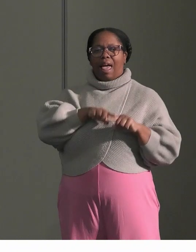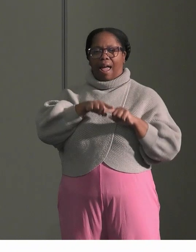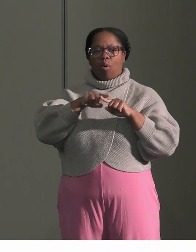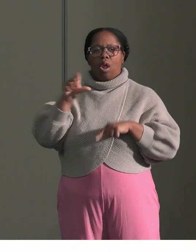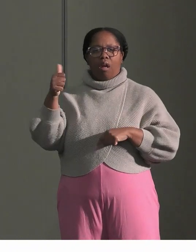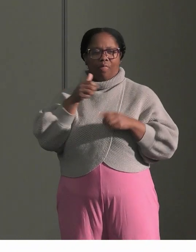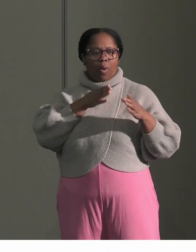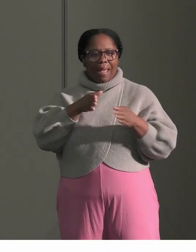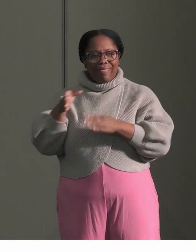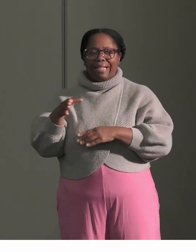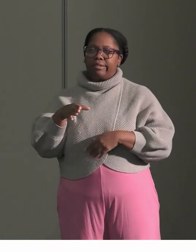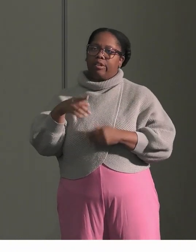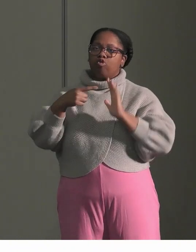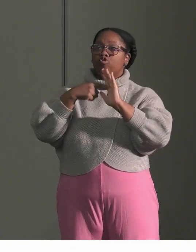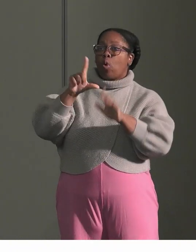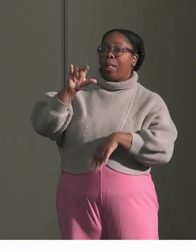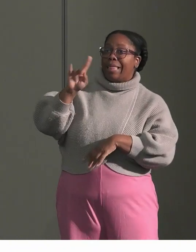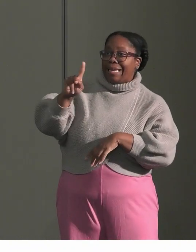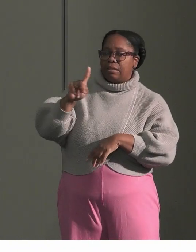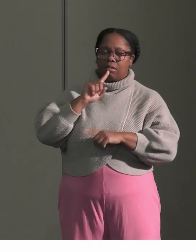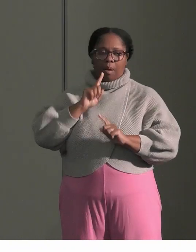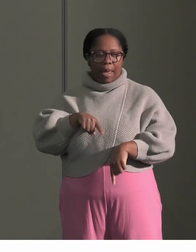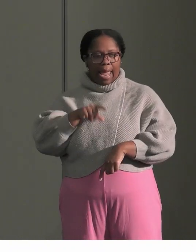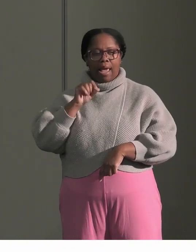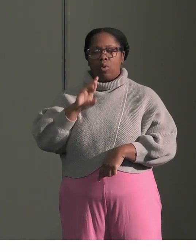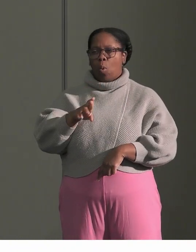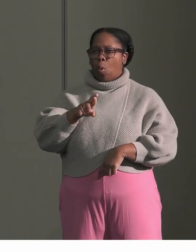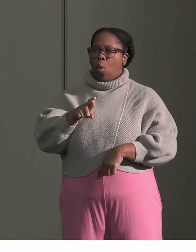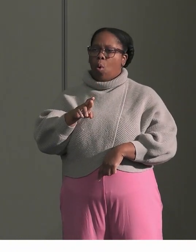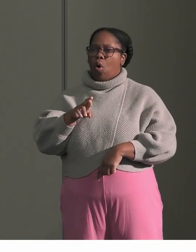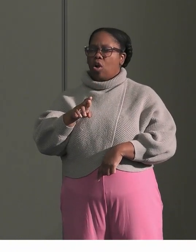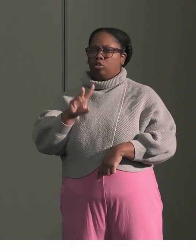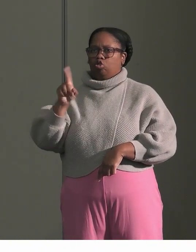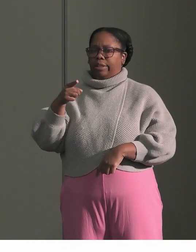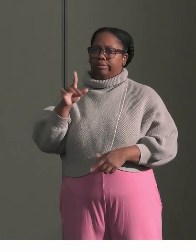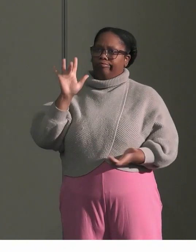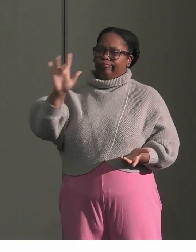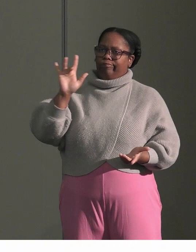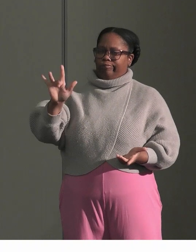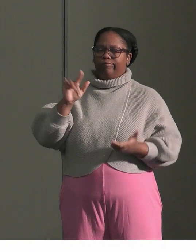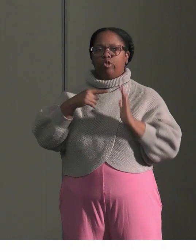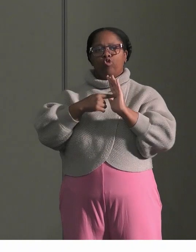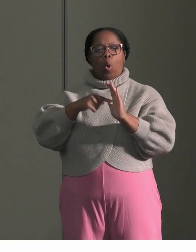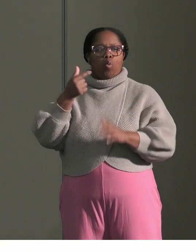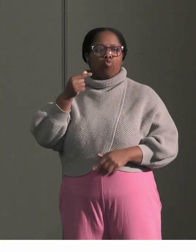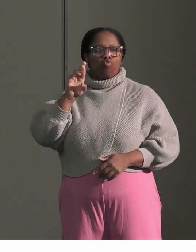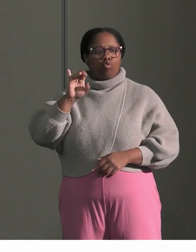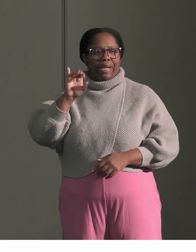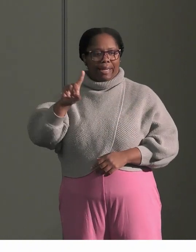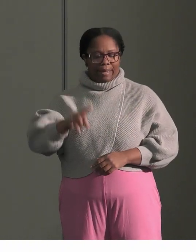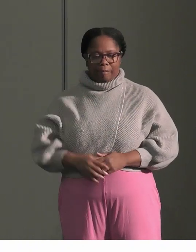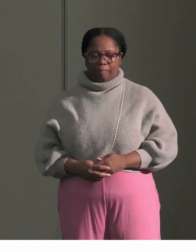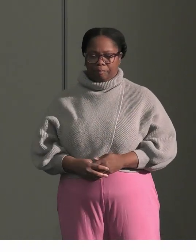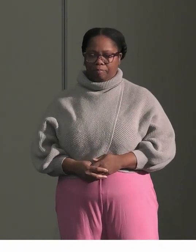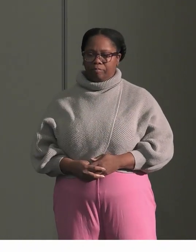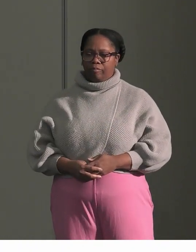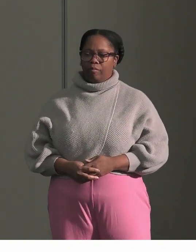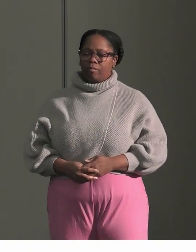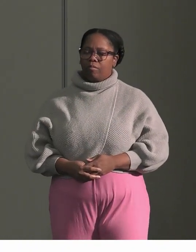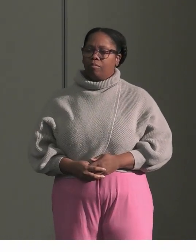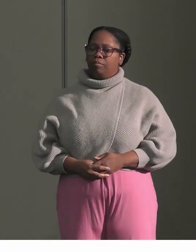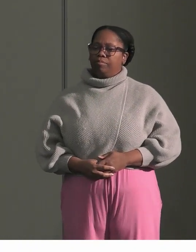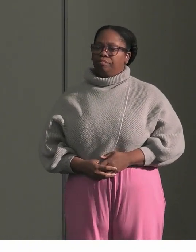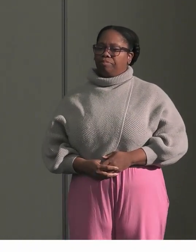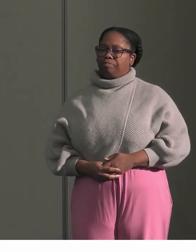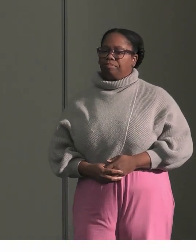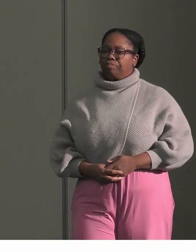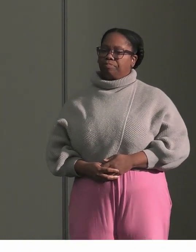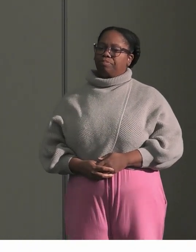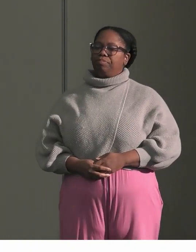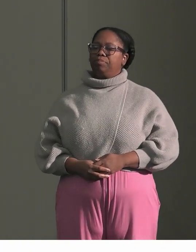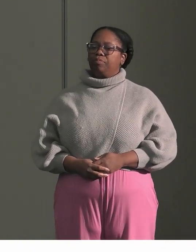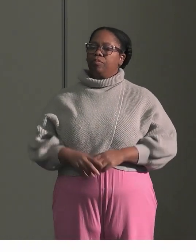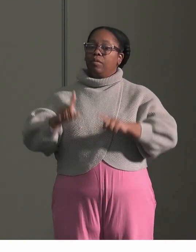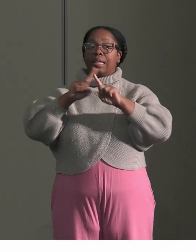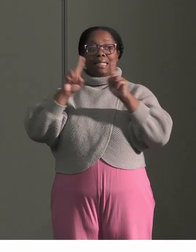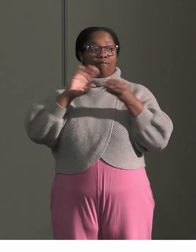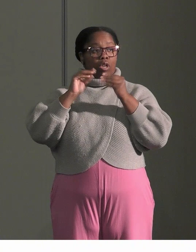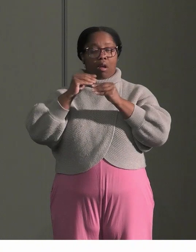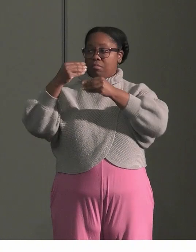show links command or group force show grid. Different numbers for this one. Our Gen Pop